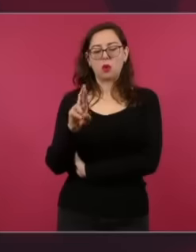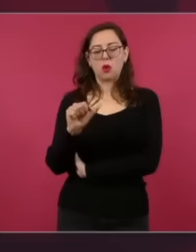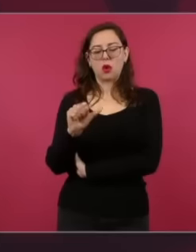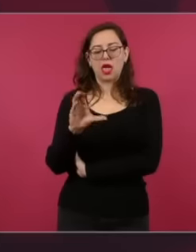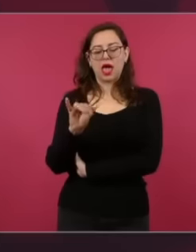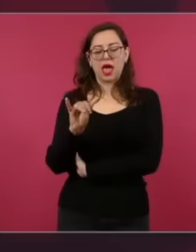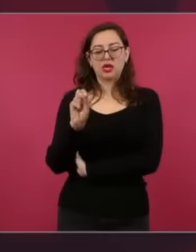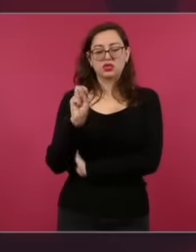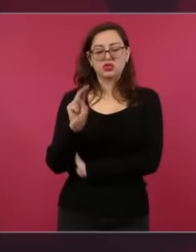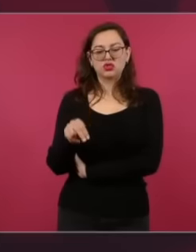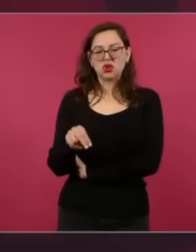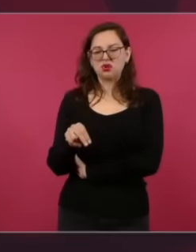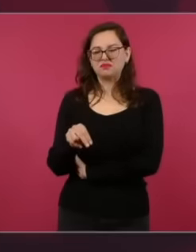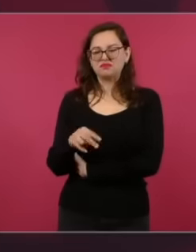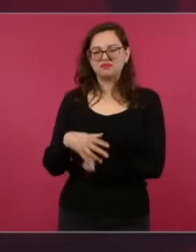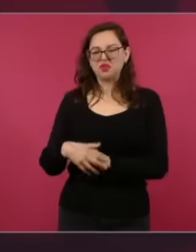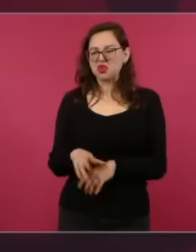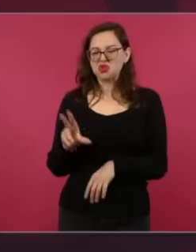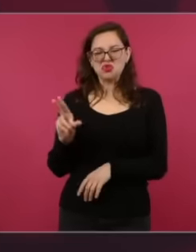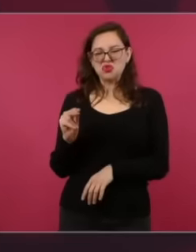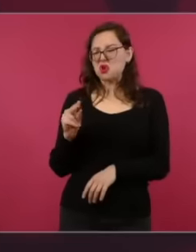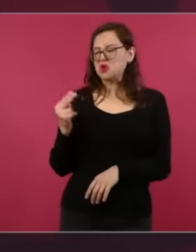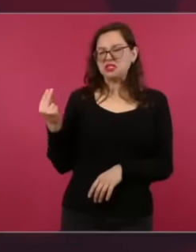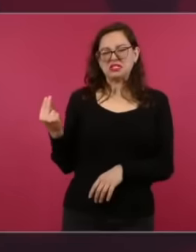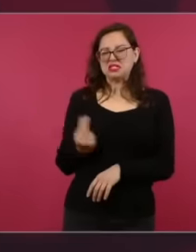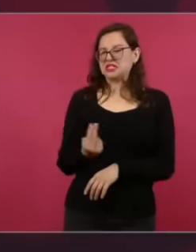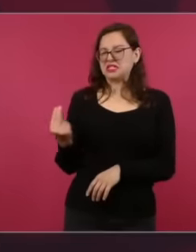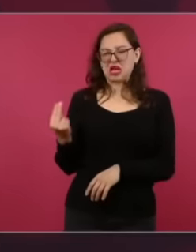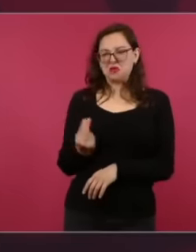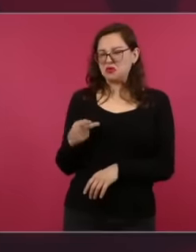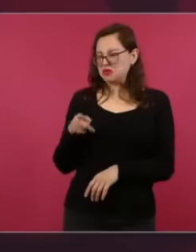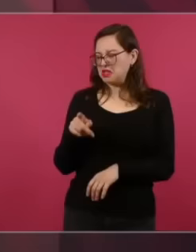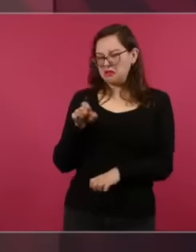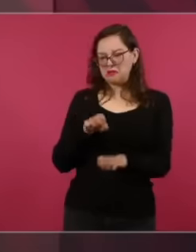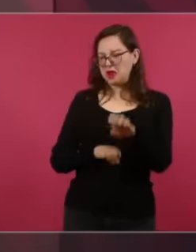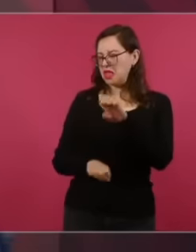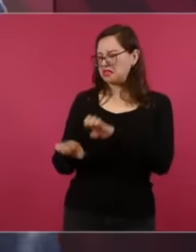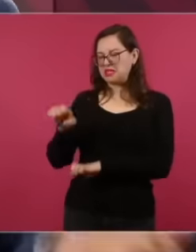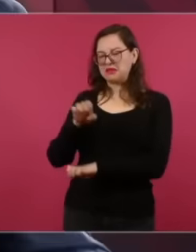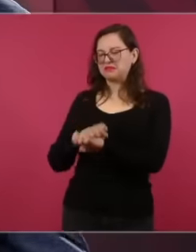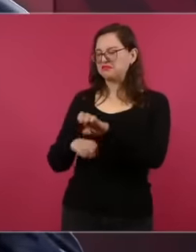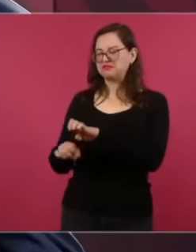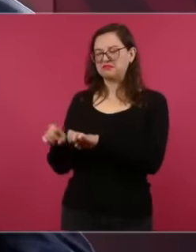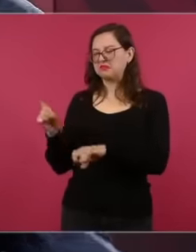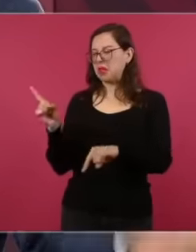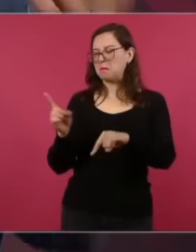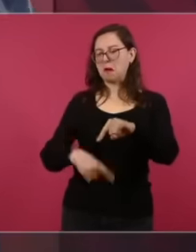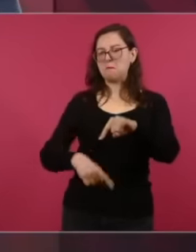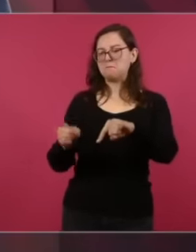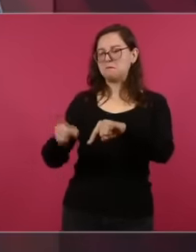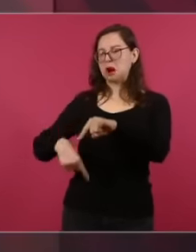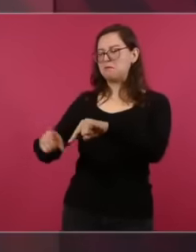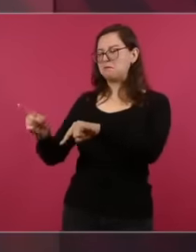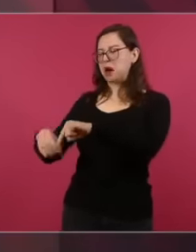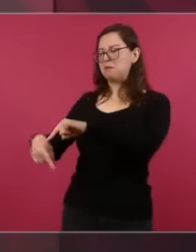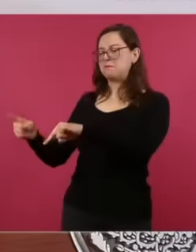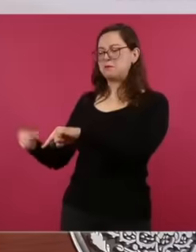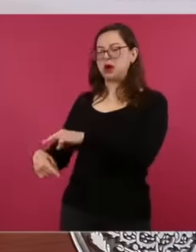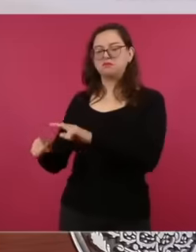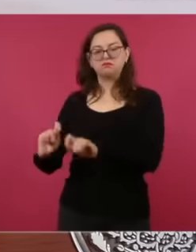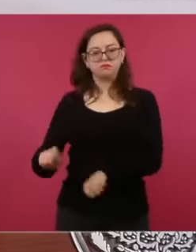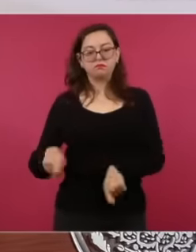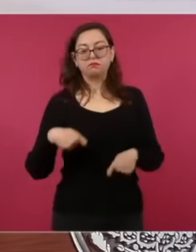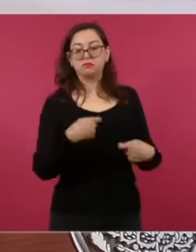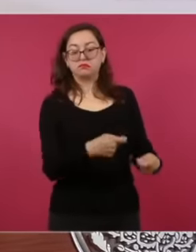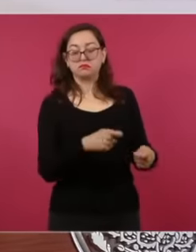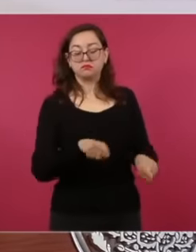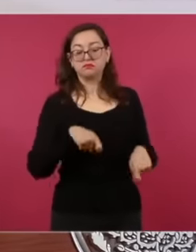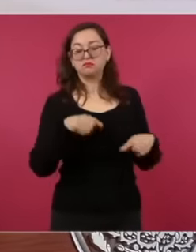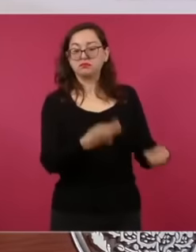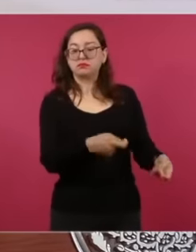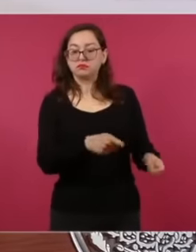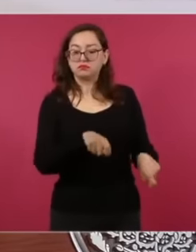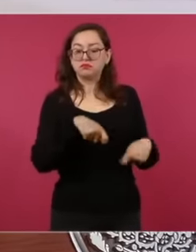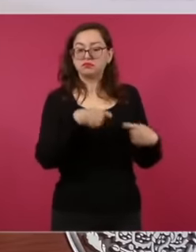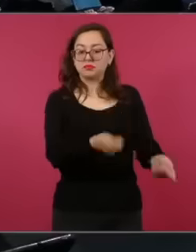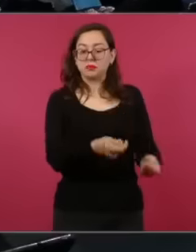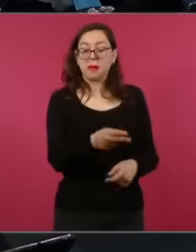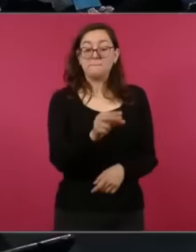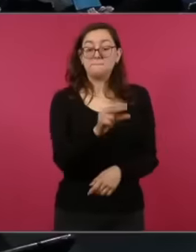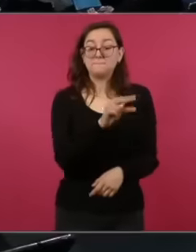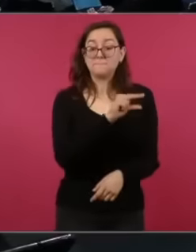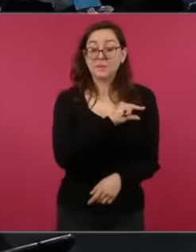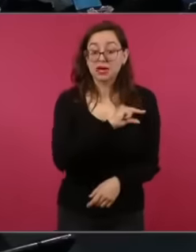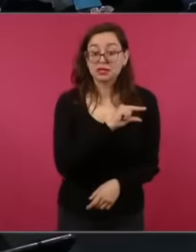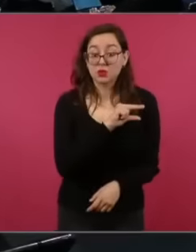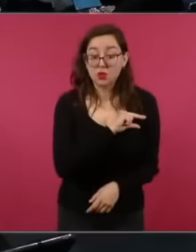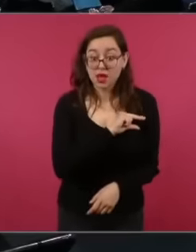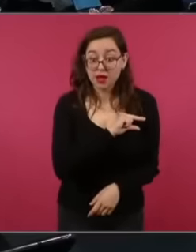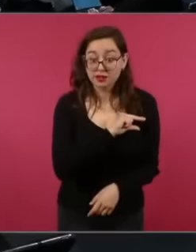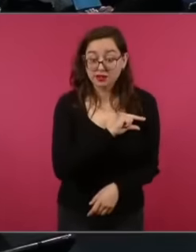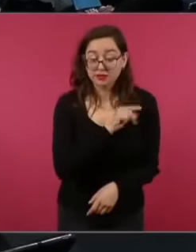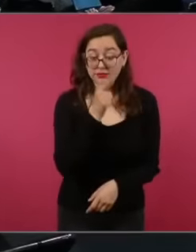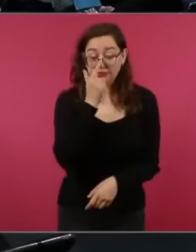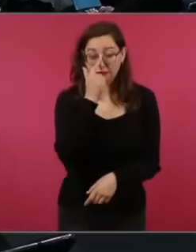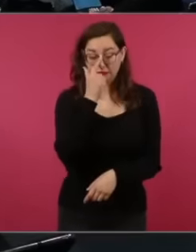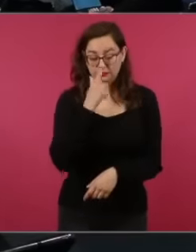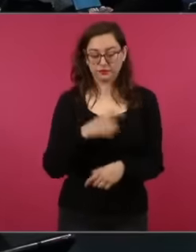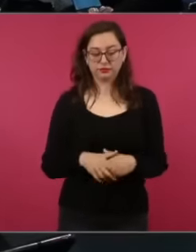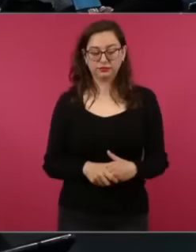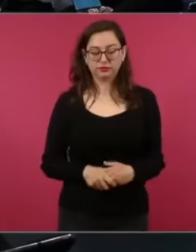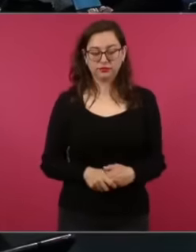strategic and they began to finish it off, it wasn't. So when this